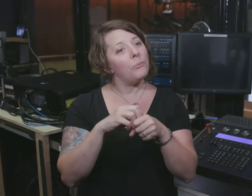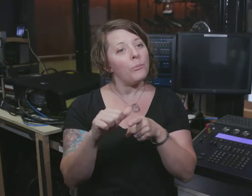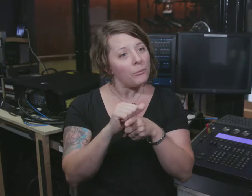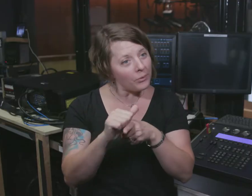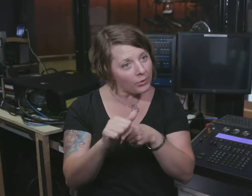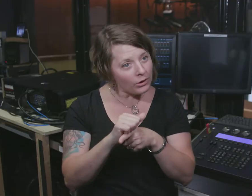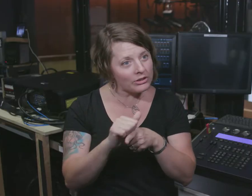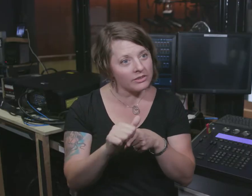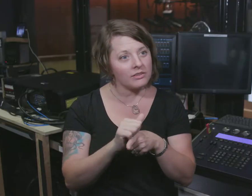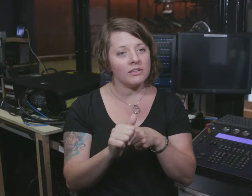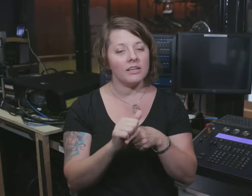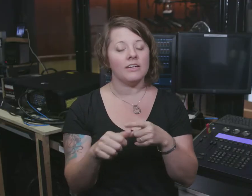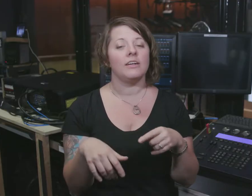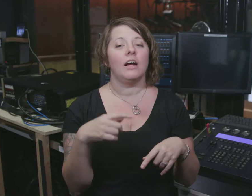Right now, we're in rehearsal.